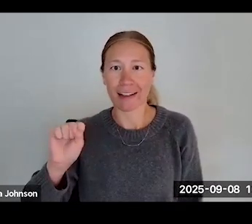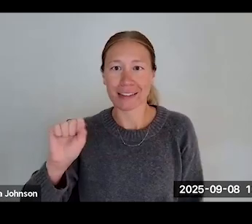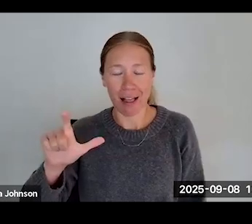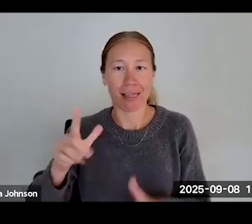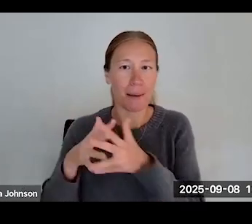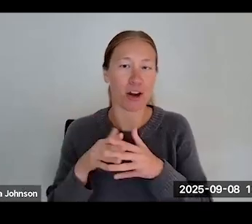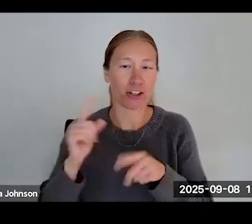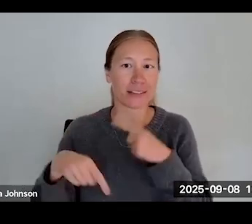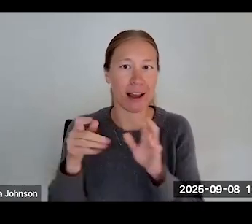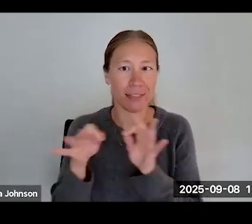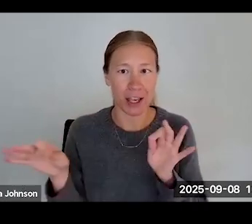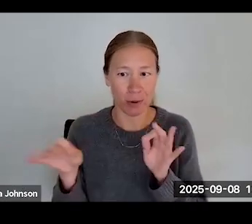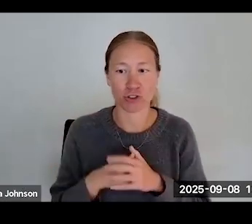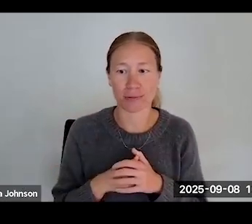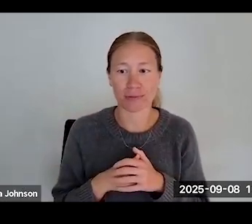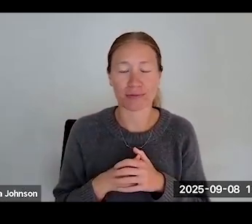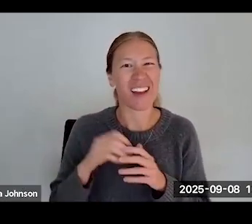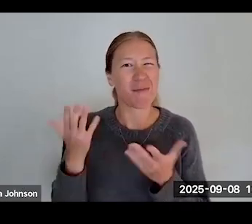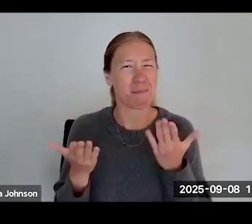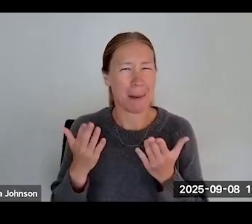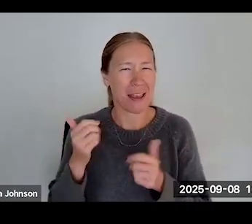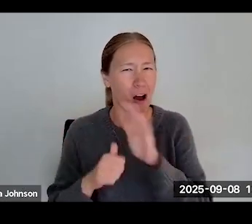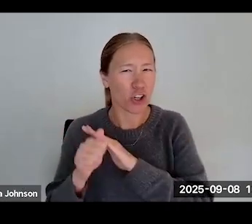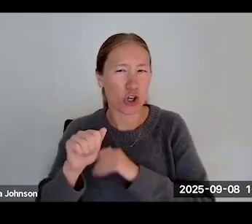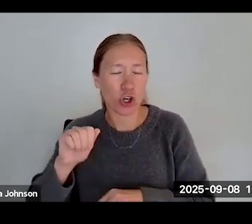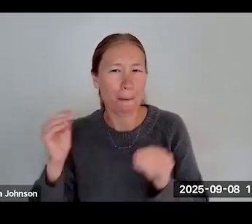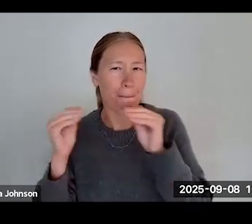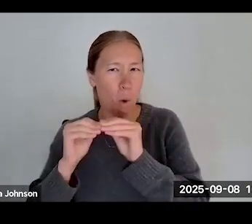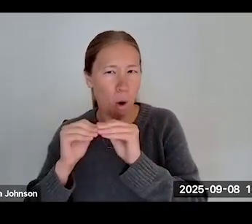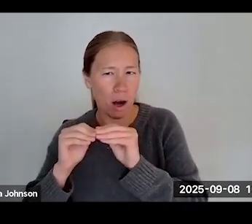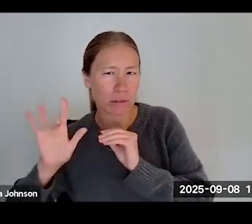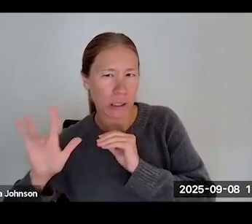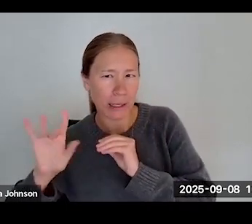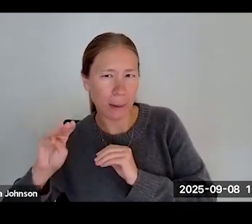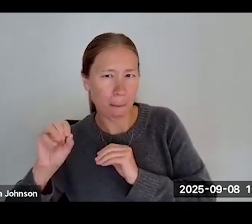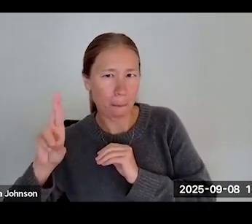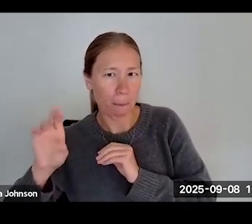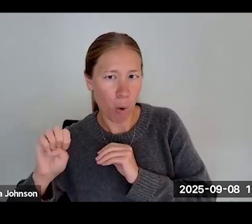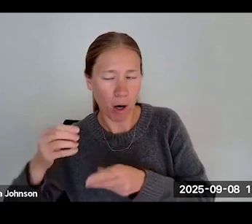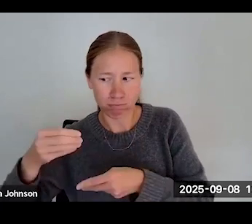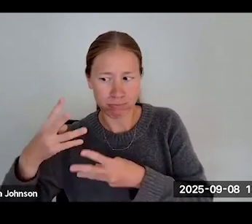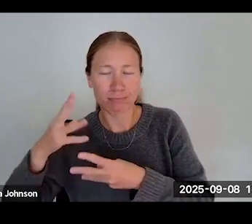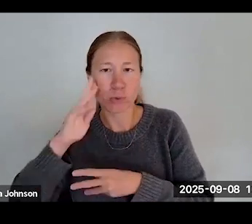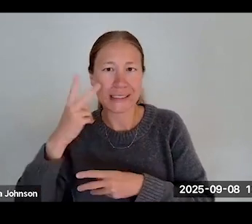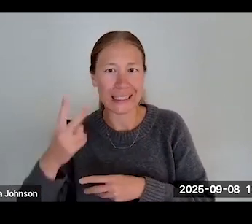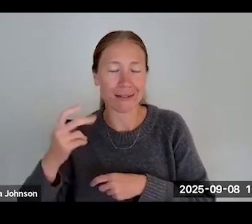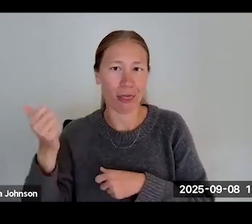And you might find that button under the More button in your Zoom toolbar. CART transcription is also available